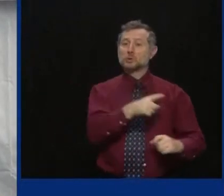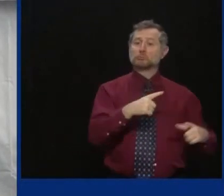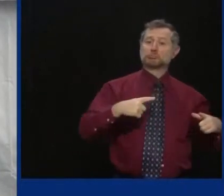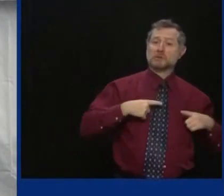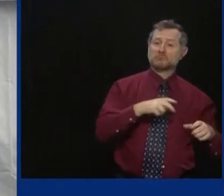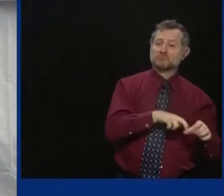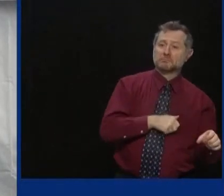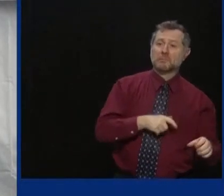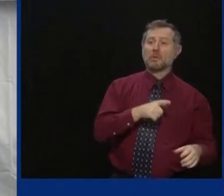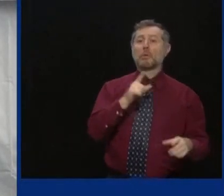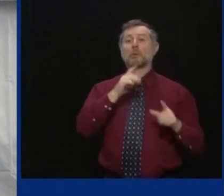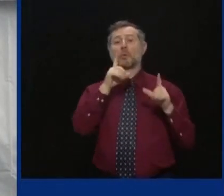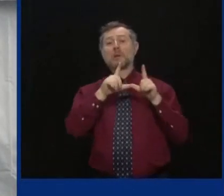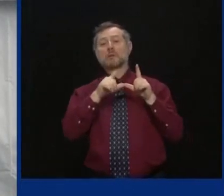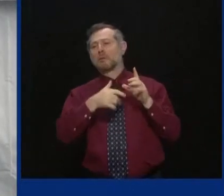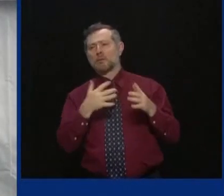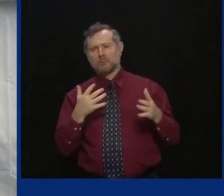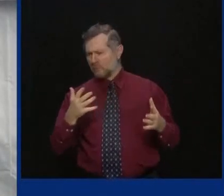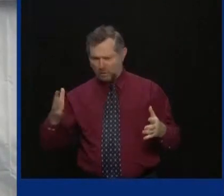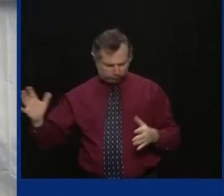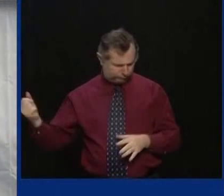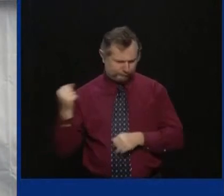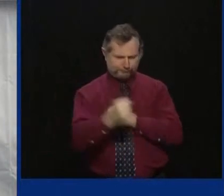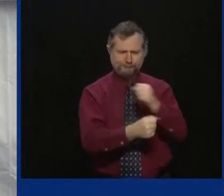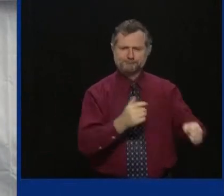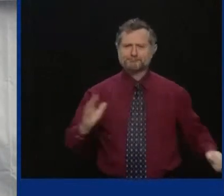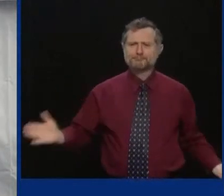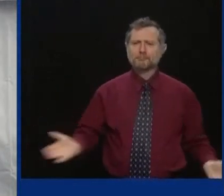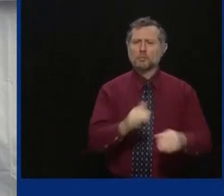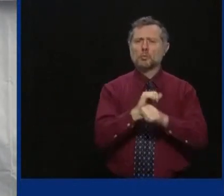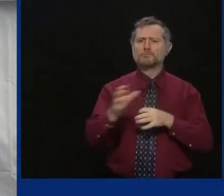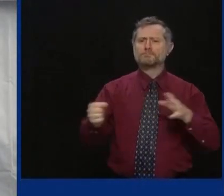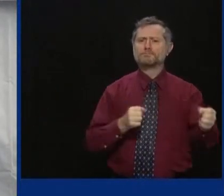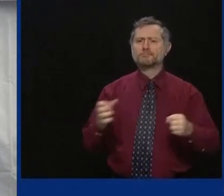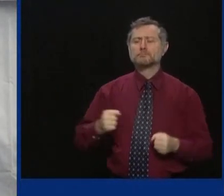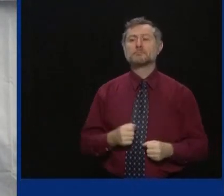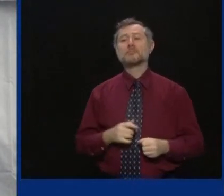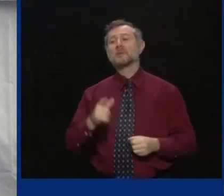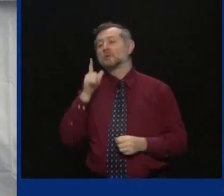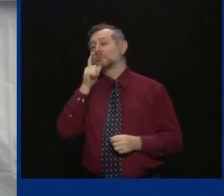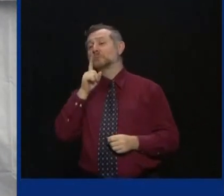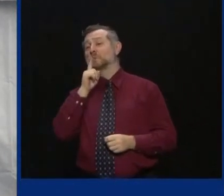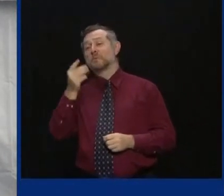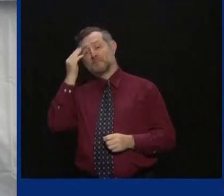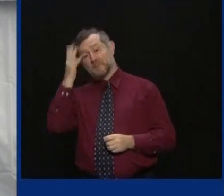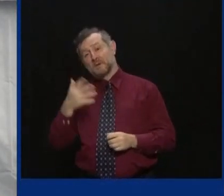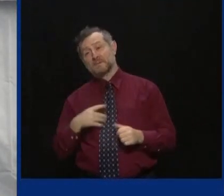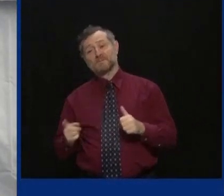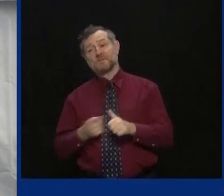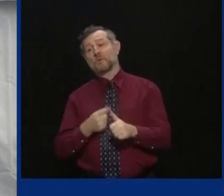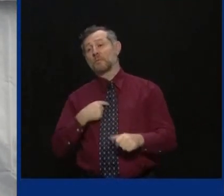TRAINED, DEPLOY PEOPLE WHO HAVE BEEN RETIRED WHO MAY HAVE HAD A LICENSE LAPS BRING IN PEOPLE